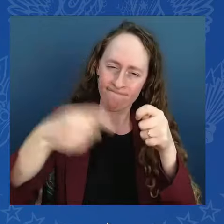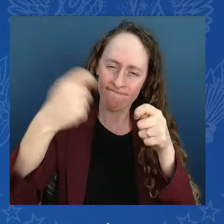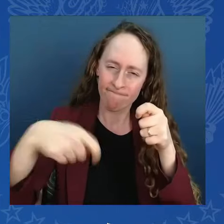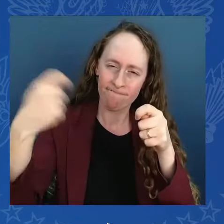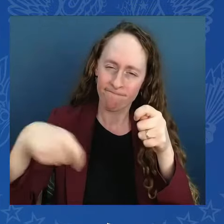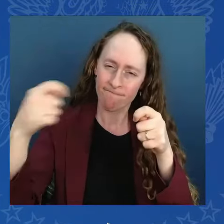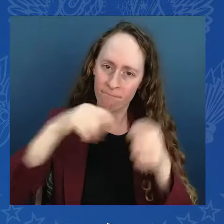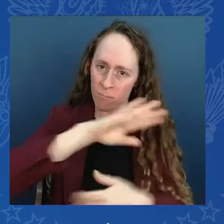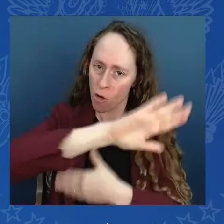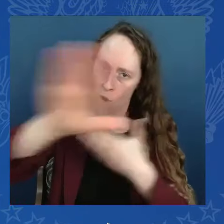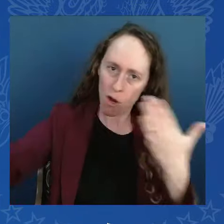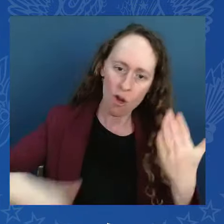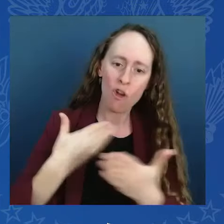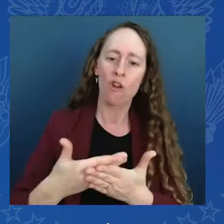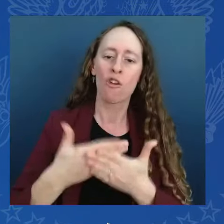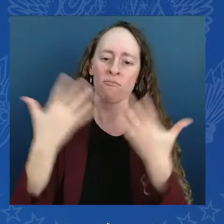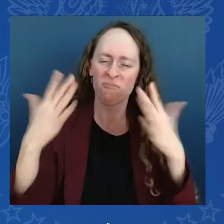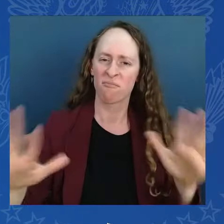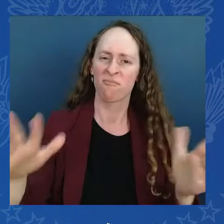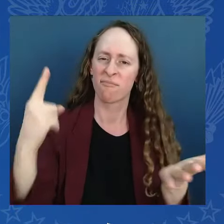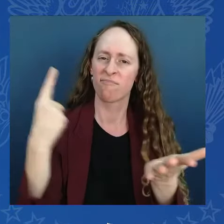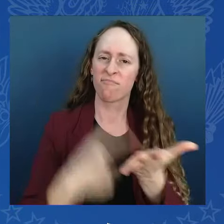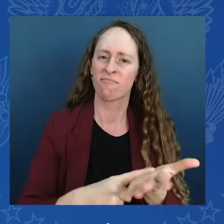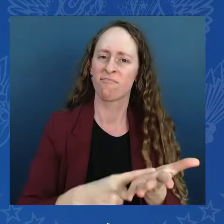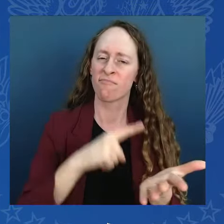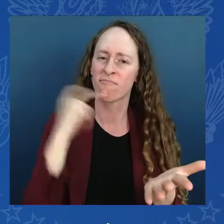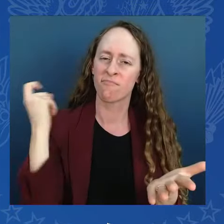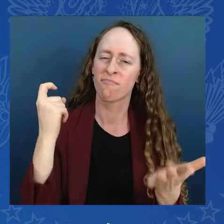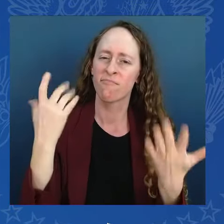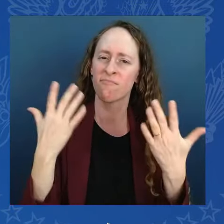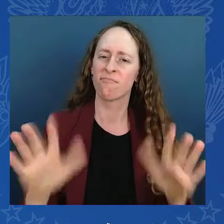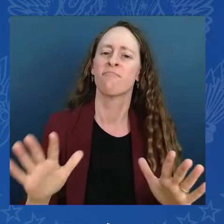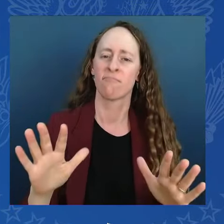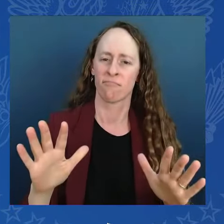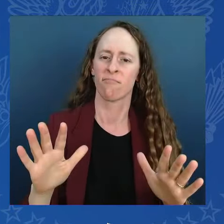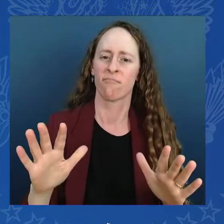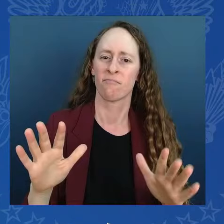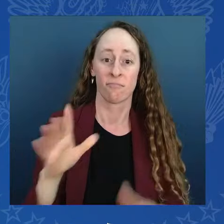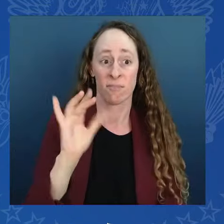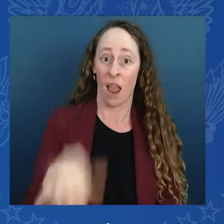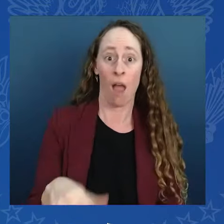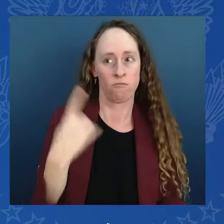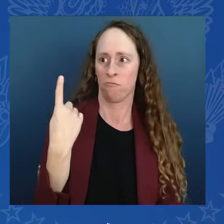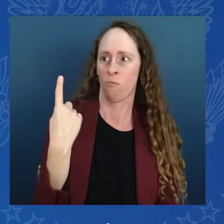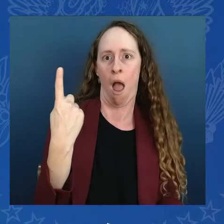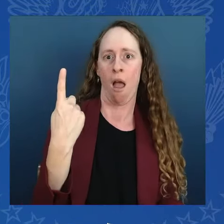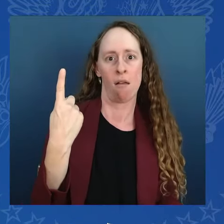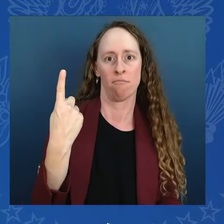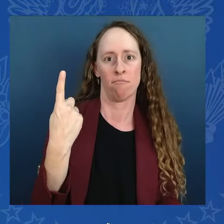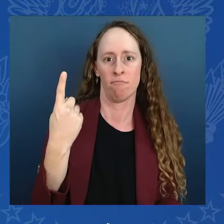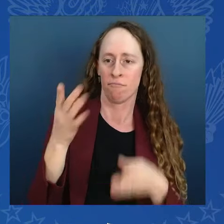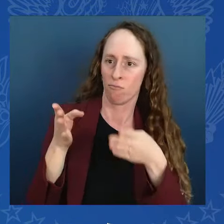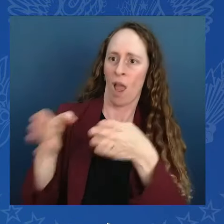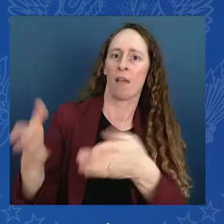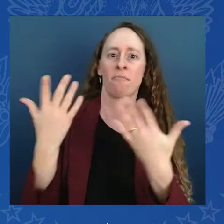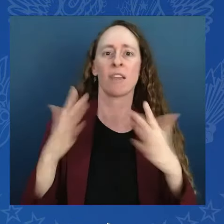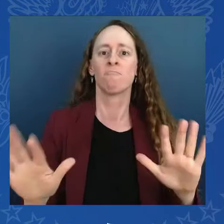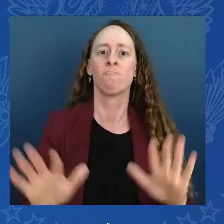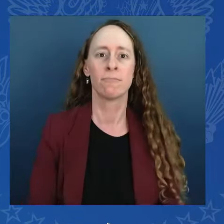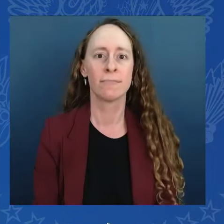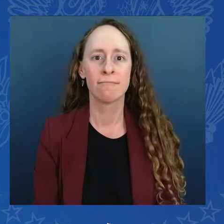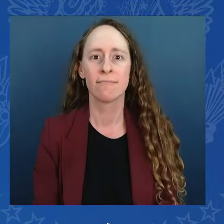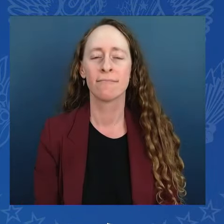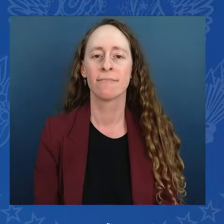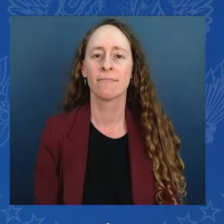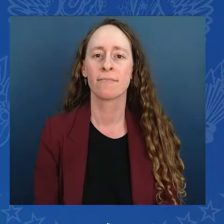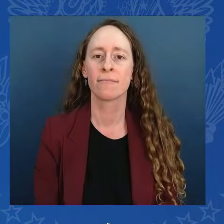No alternative. And that's why --